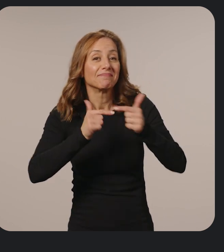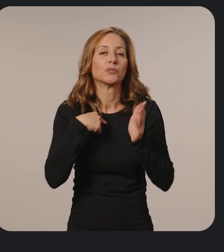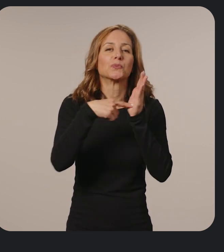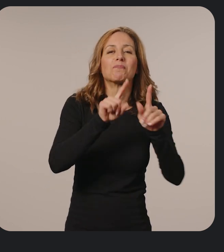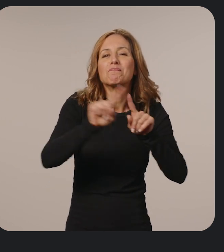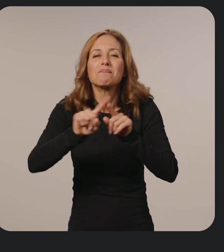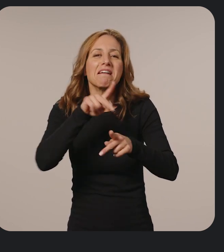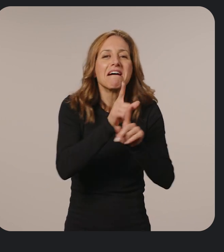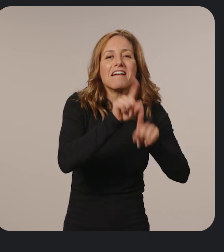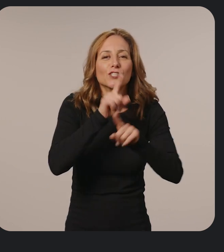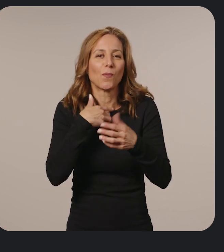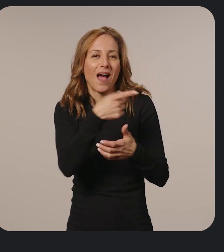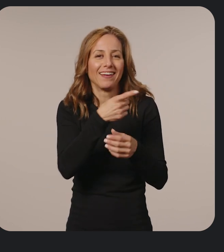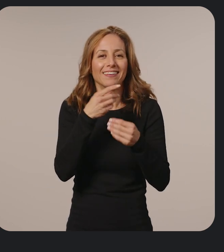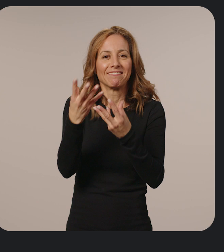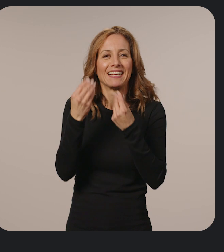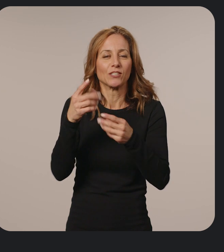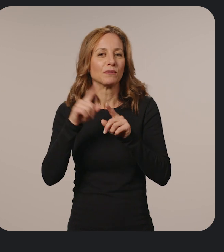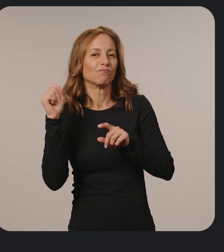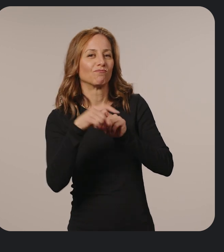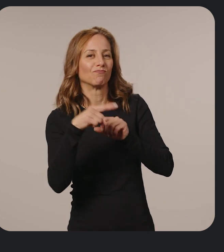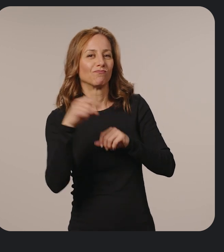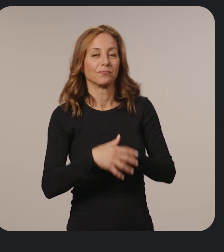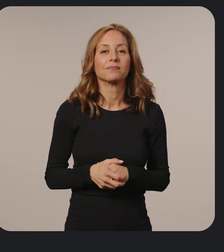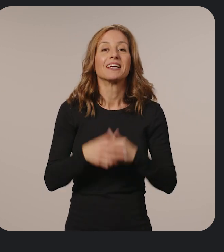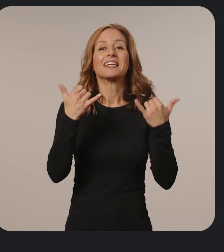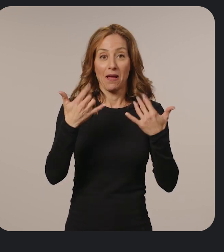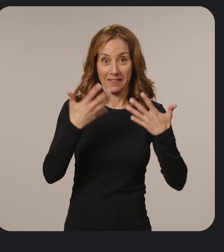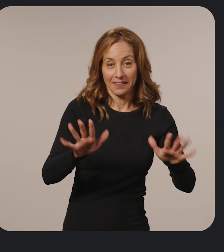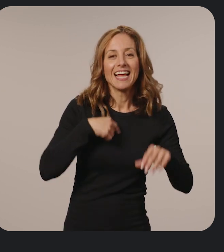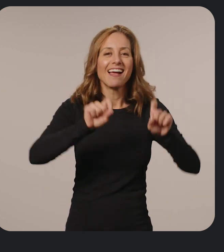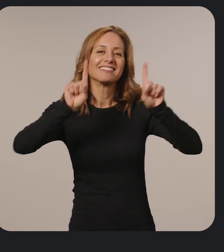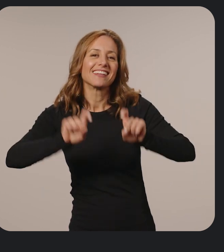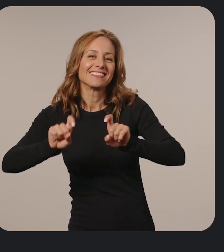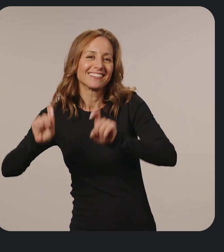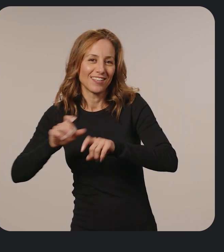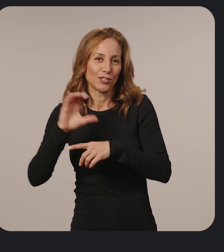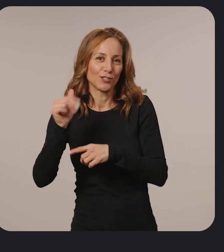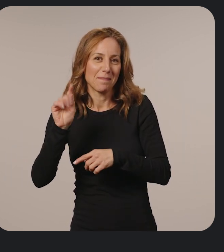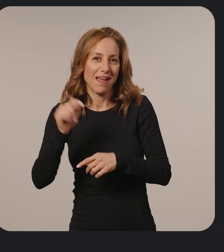we want it to give in response to user input. All right, now that we're done, I can test out the chat bot. Voila.